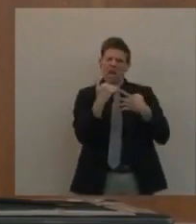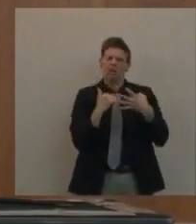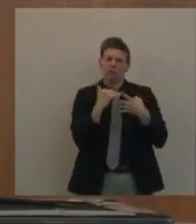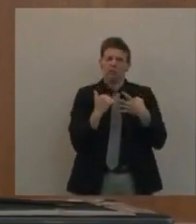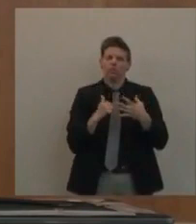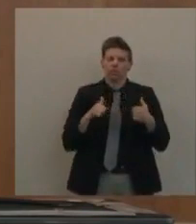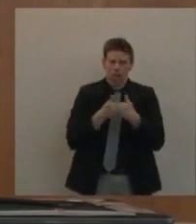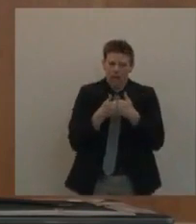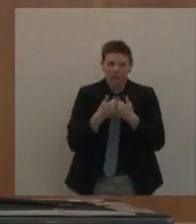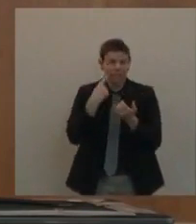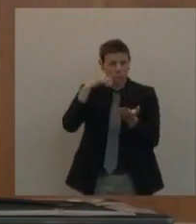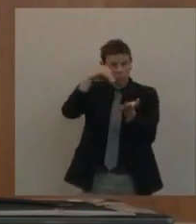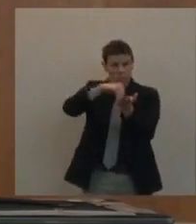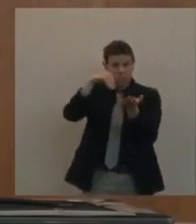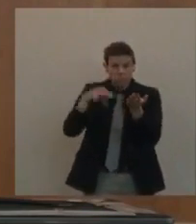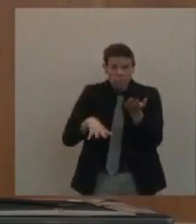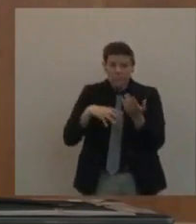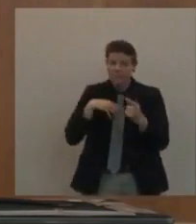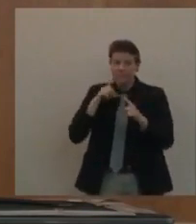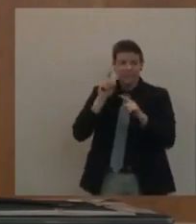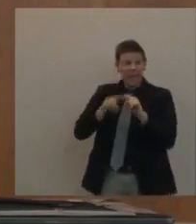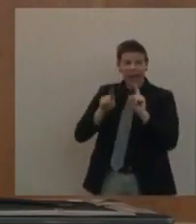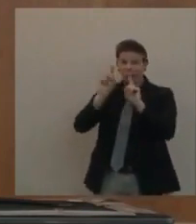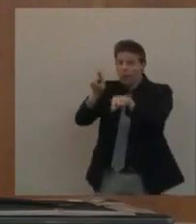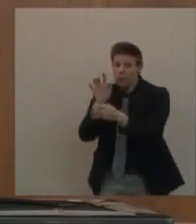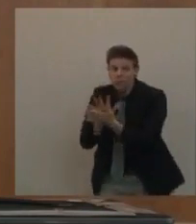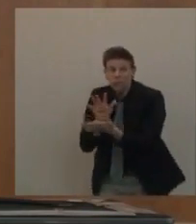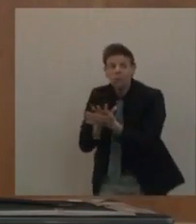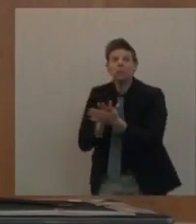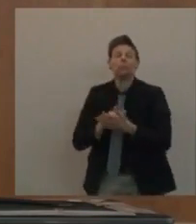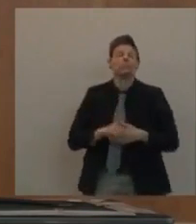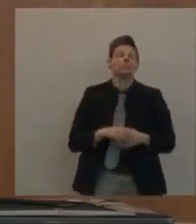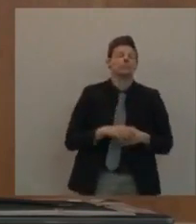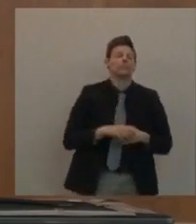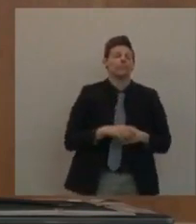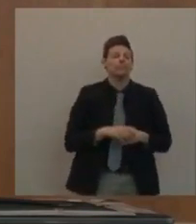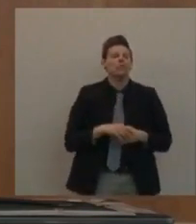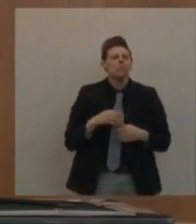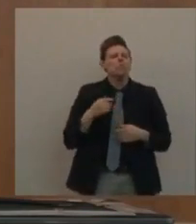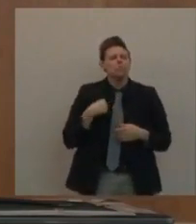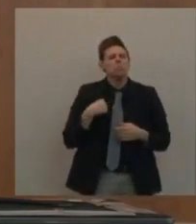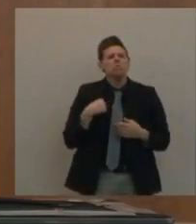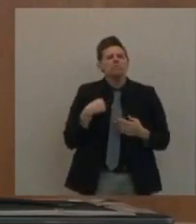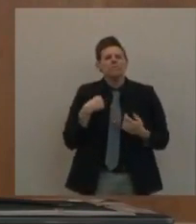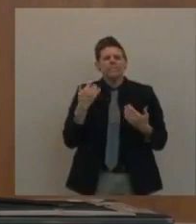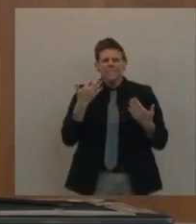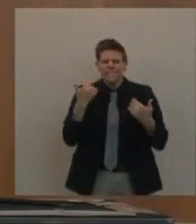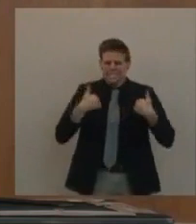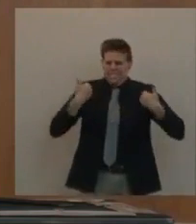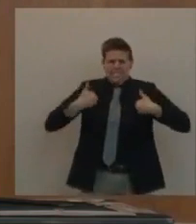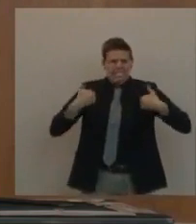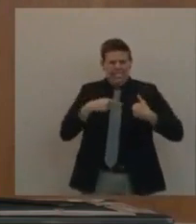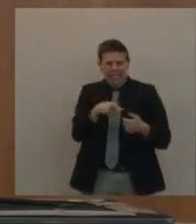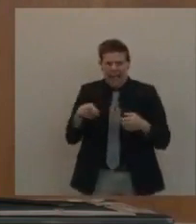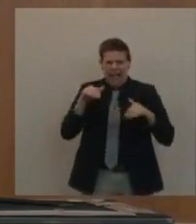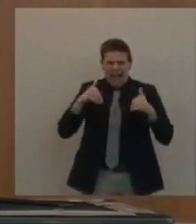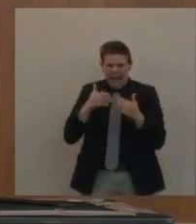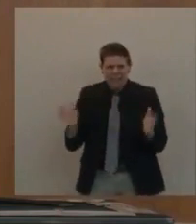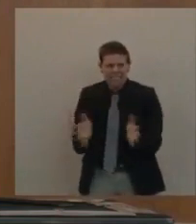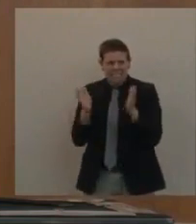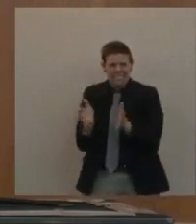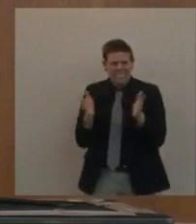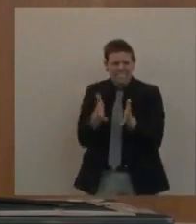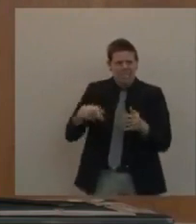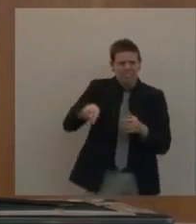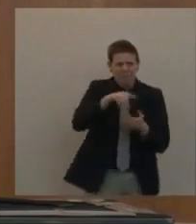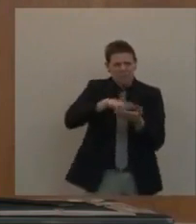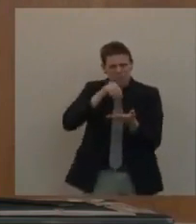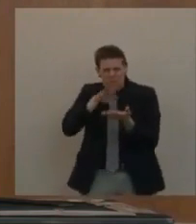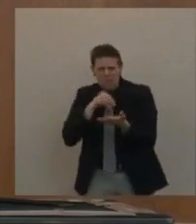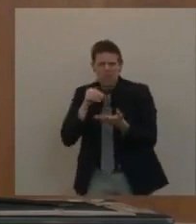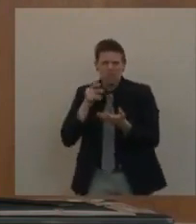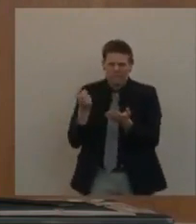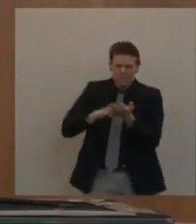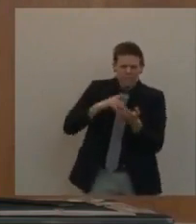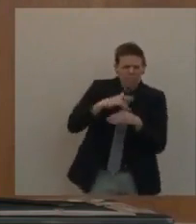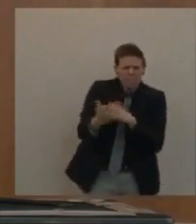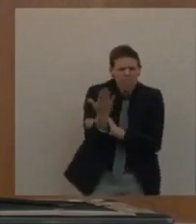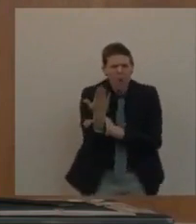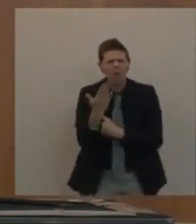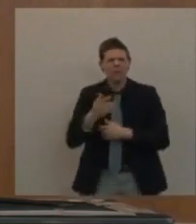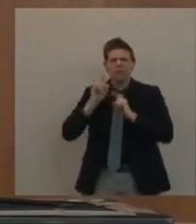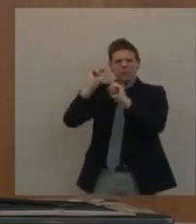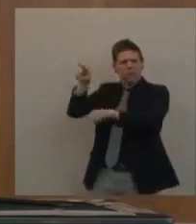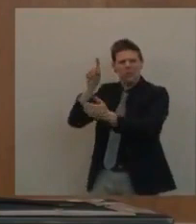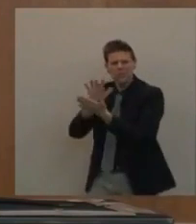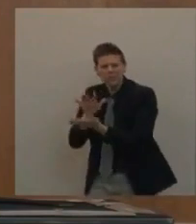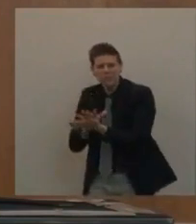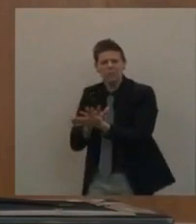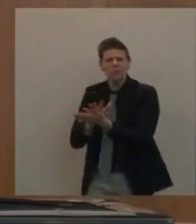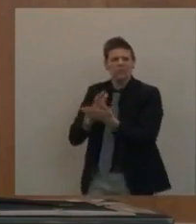NOW THAT WE ARE CONCLUDING THE MIDDLE OF APRIL AND MOVING ON, AND I KNOW IT HAS BEEN INCREDIBLY CHALLENGI, TYPICALLY WE TALK ABOUT HOW WE GET OUR ADOLESCENTS -- OUR